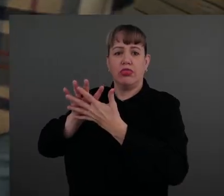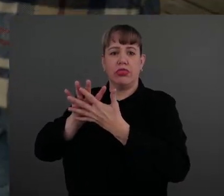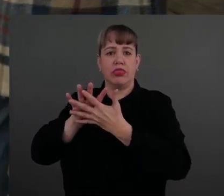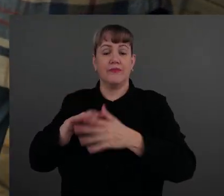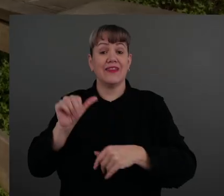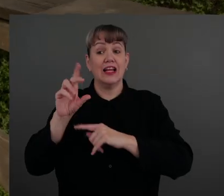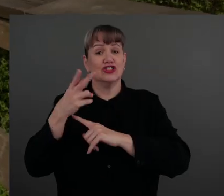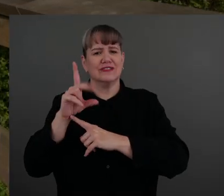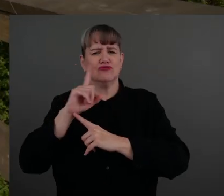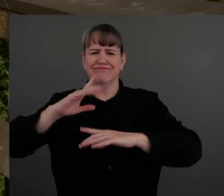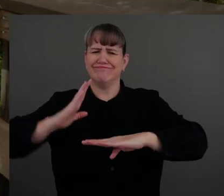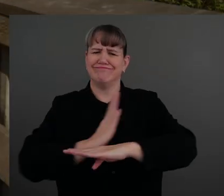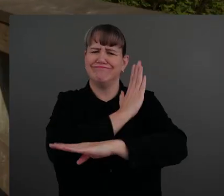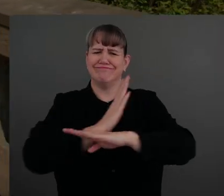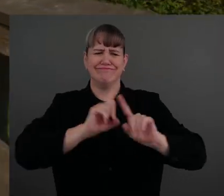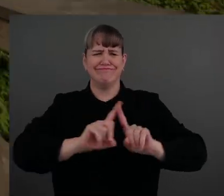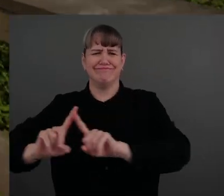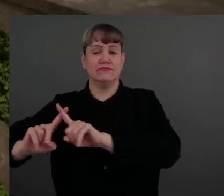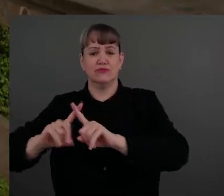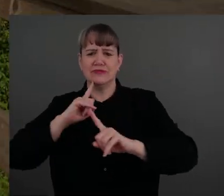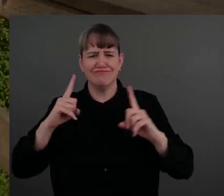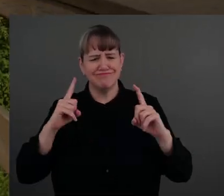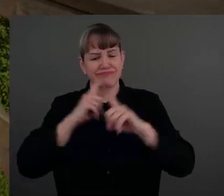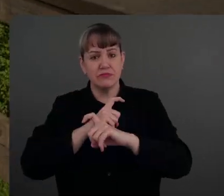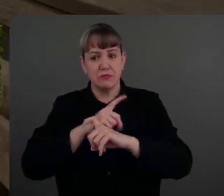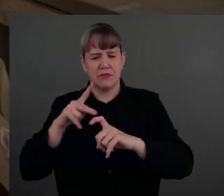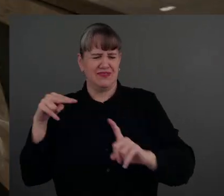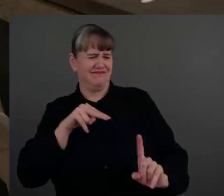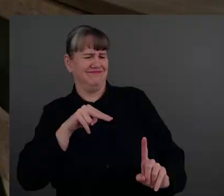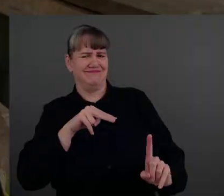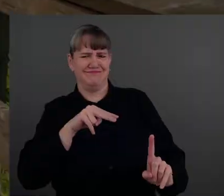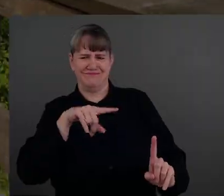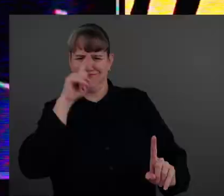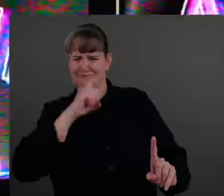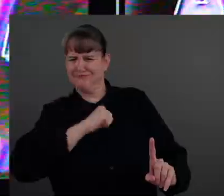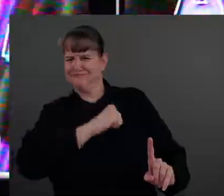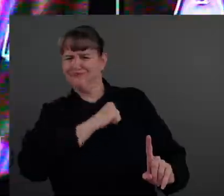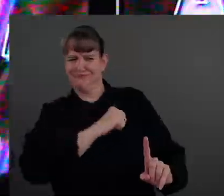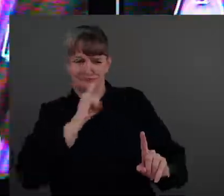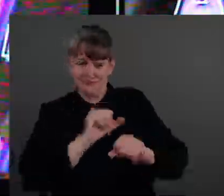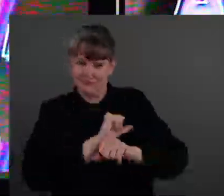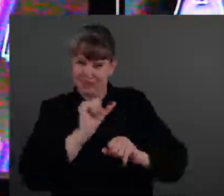ADHD is a spectrum, and its complexity further fuels skepticism about its legitimacy.